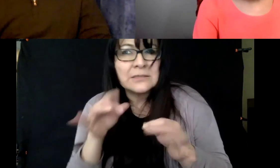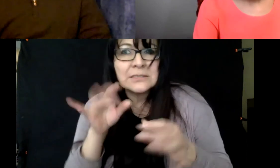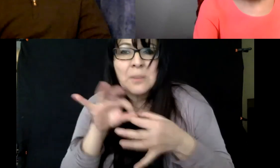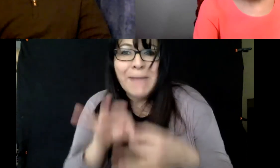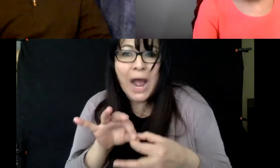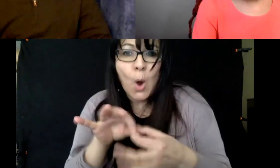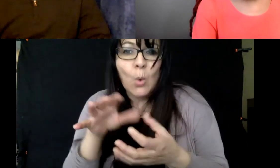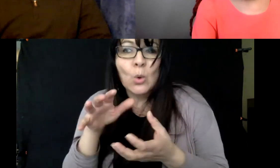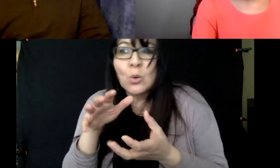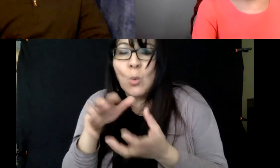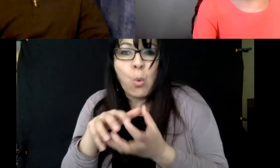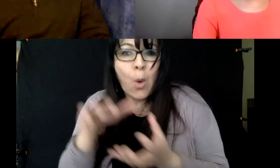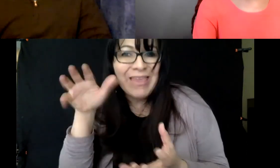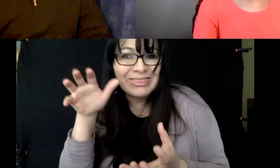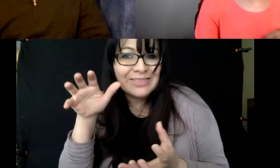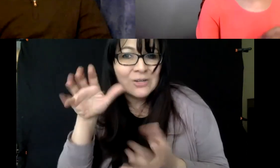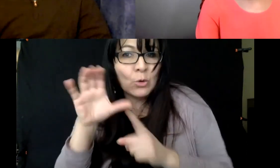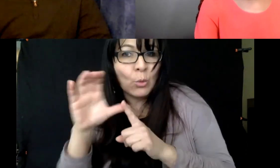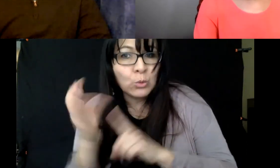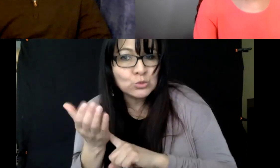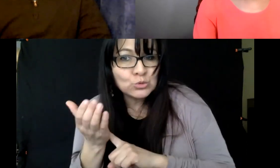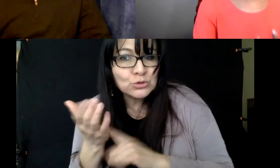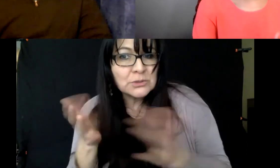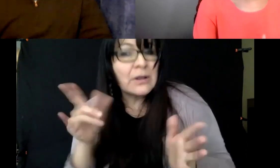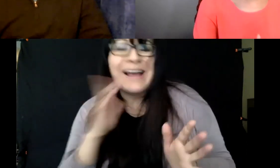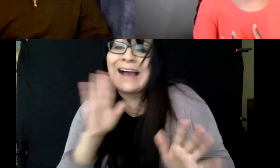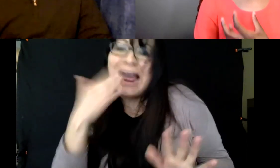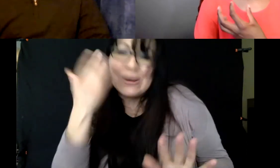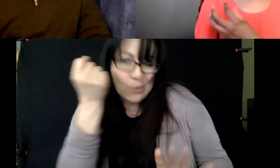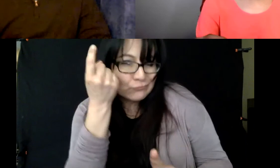right i tried to explain to them this is specifically about the wealth that these